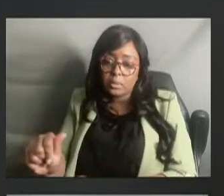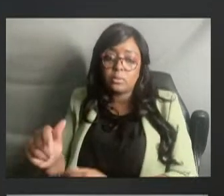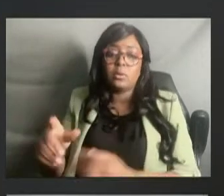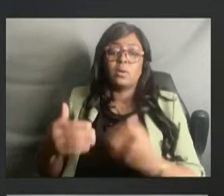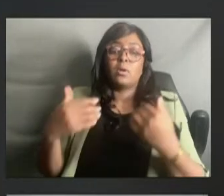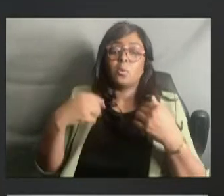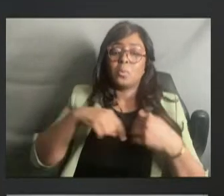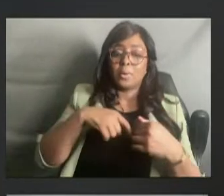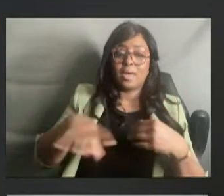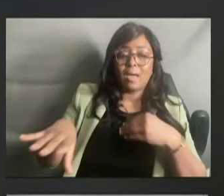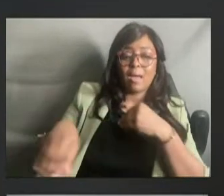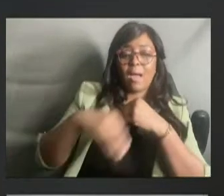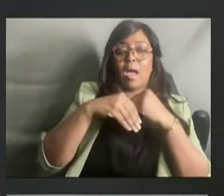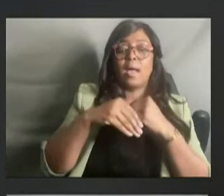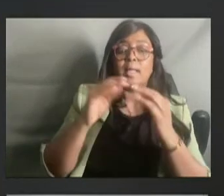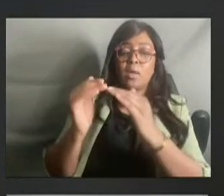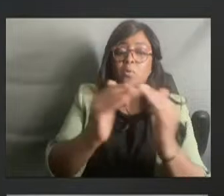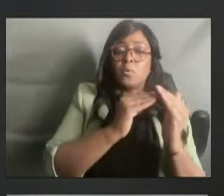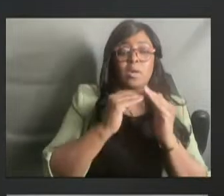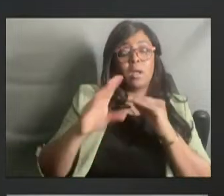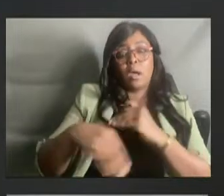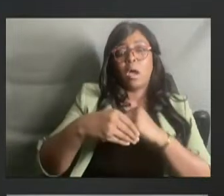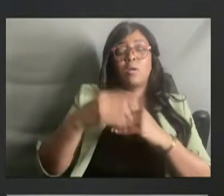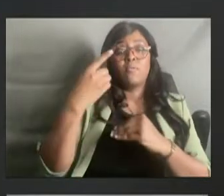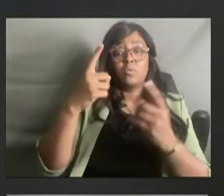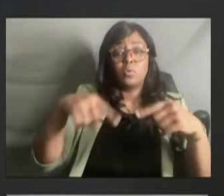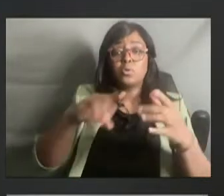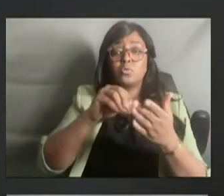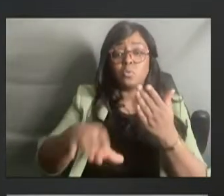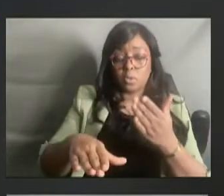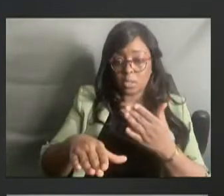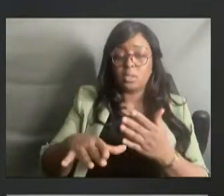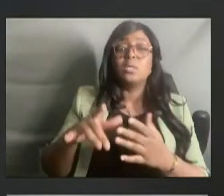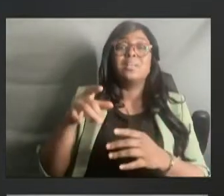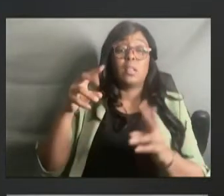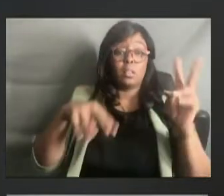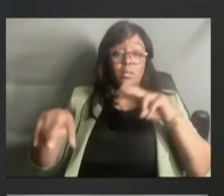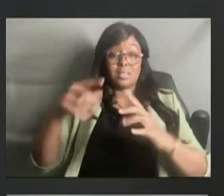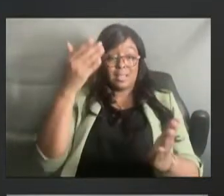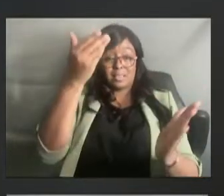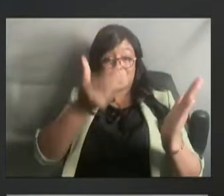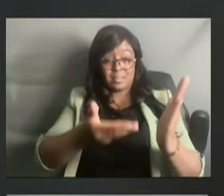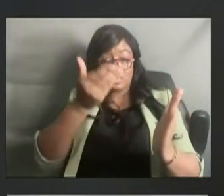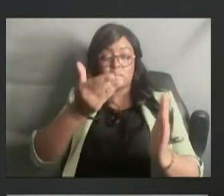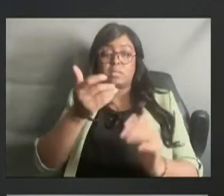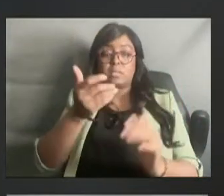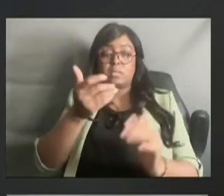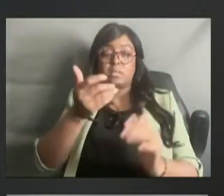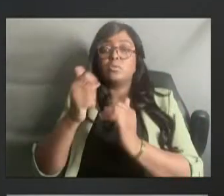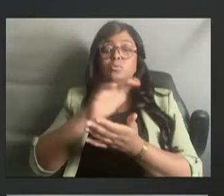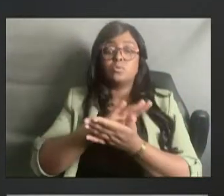equity add on for those students as well. And so the differences